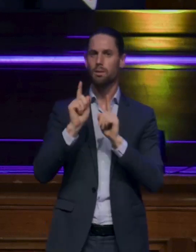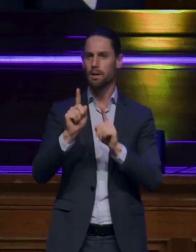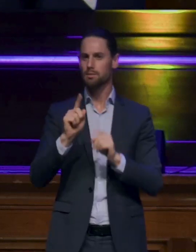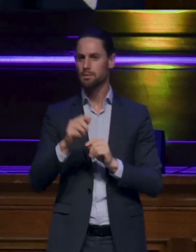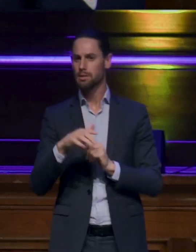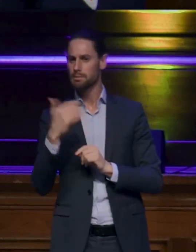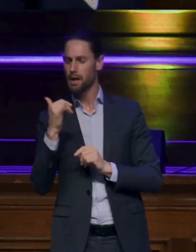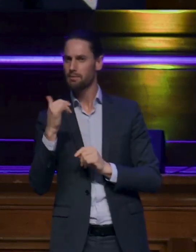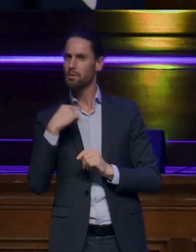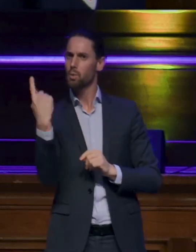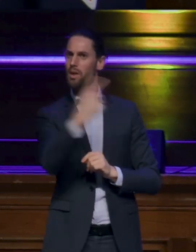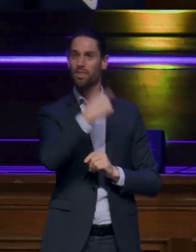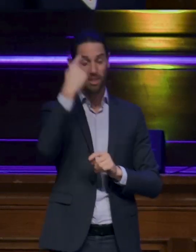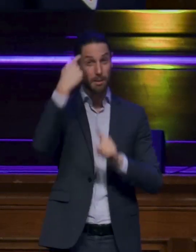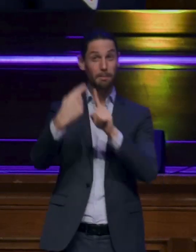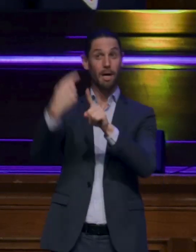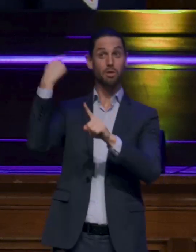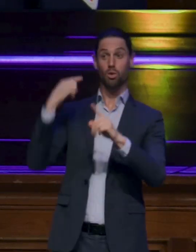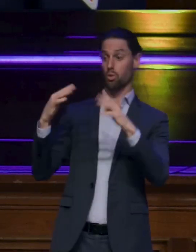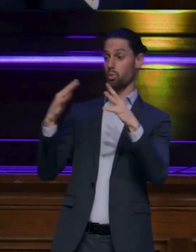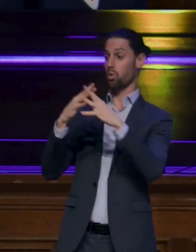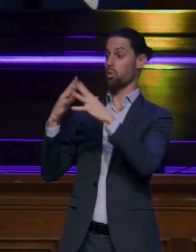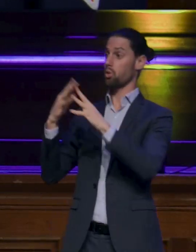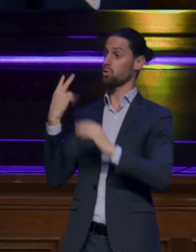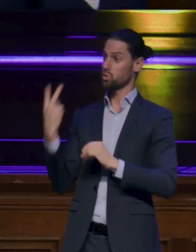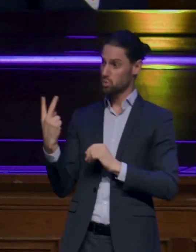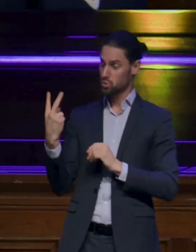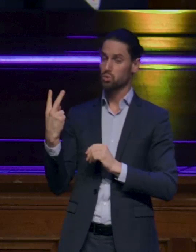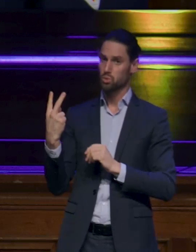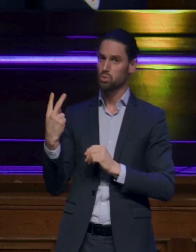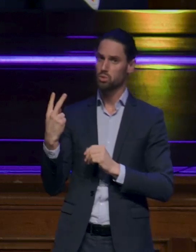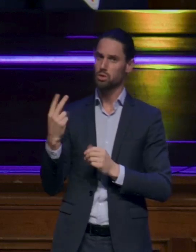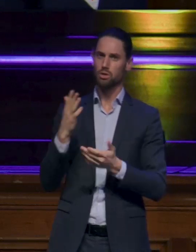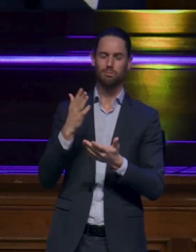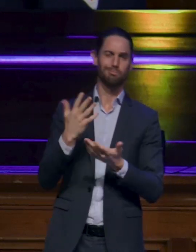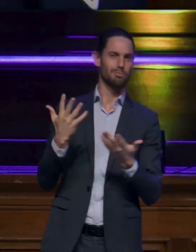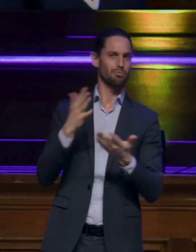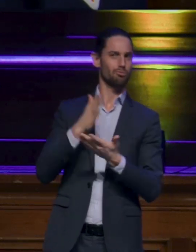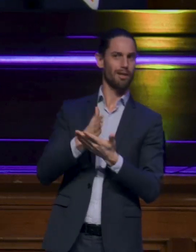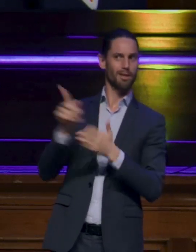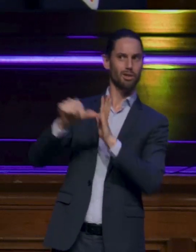back to to World War two might have some memories of that but do you see any any